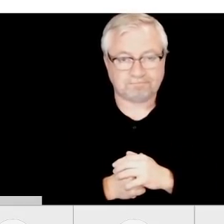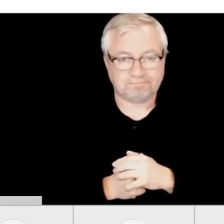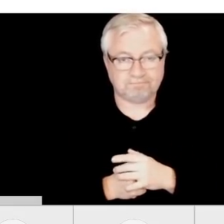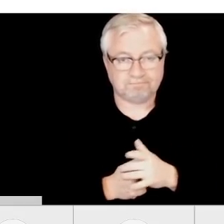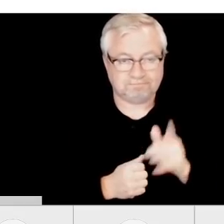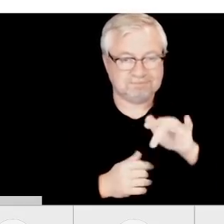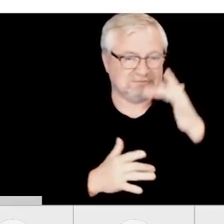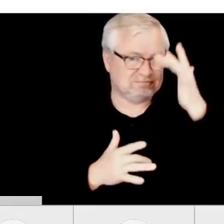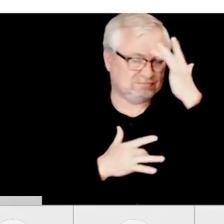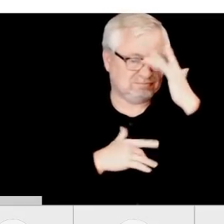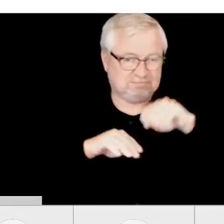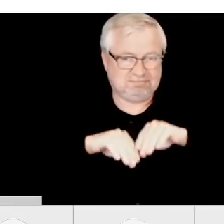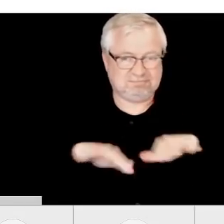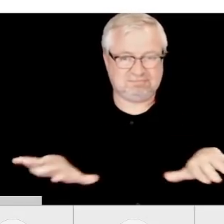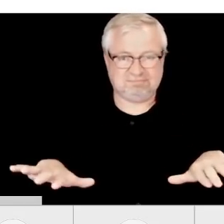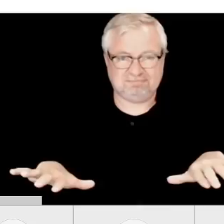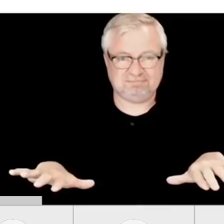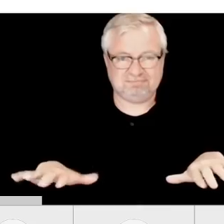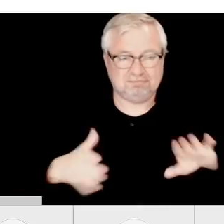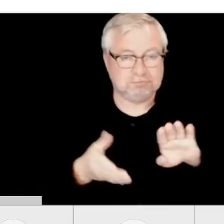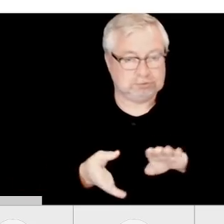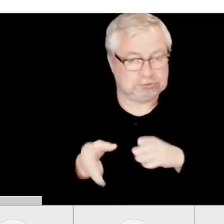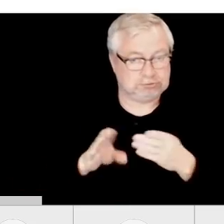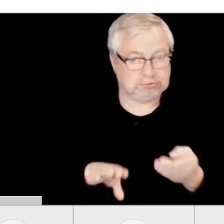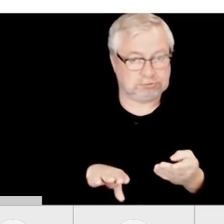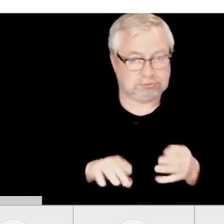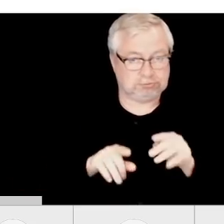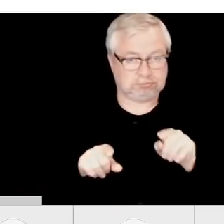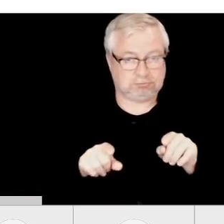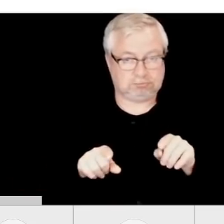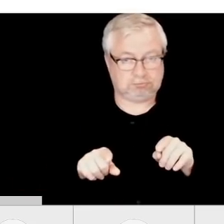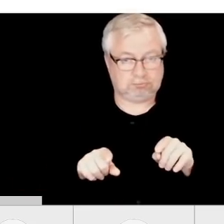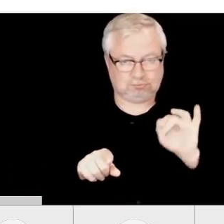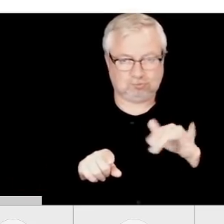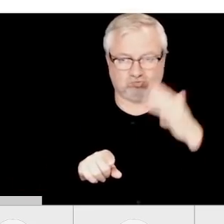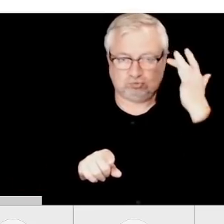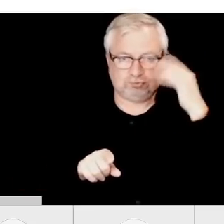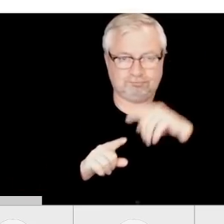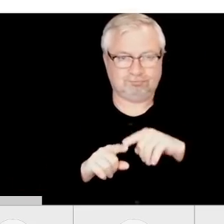mortality attributable to the full course of the pandemic is what we're